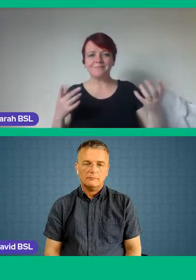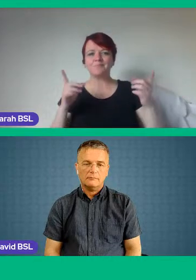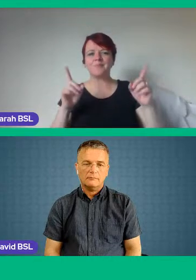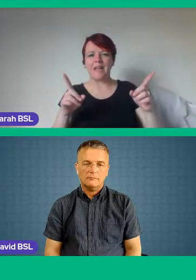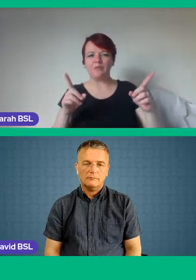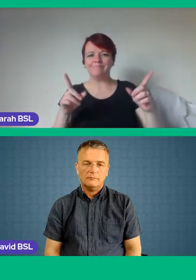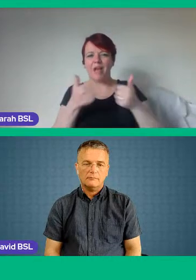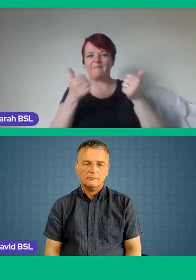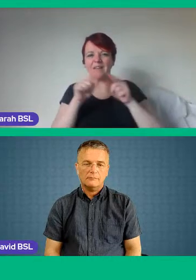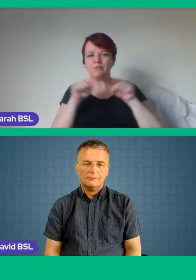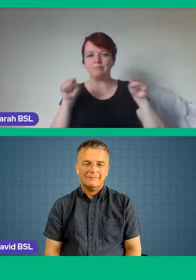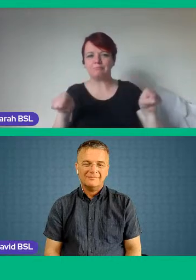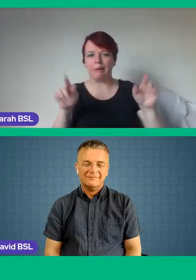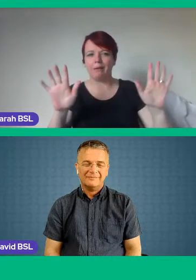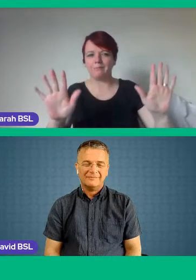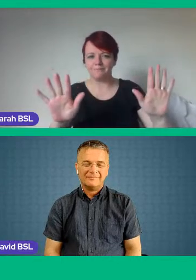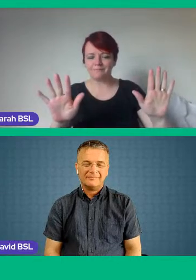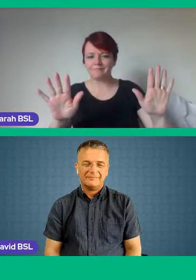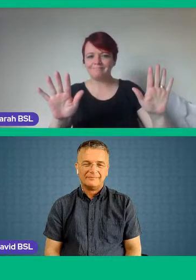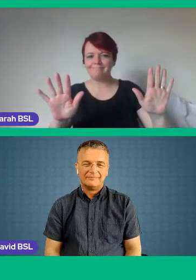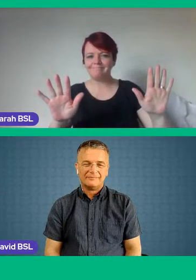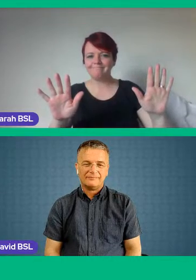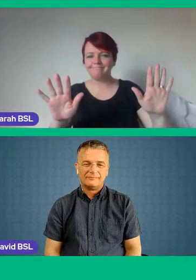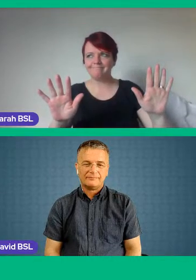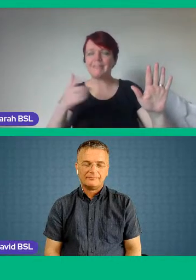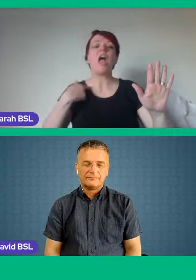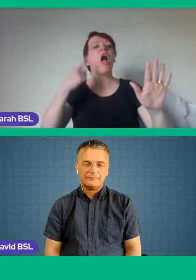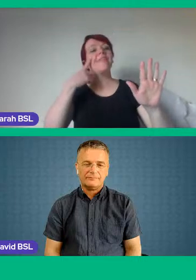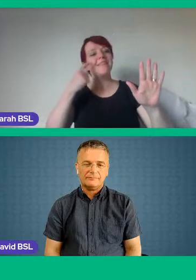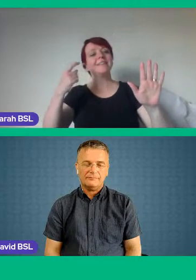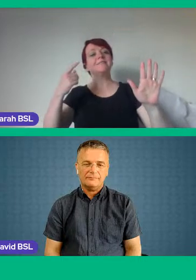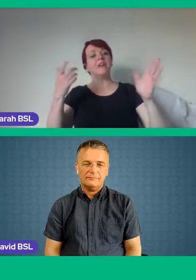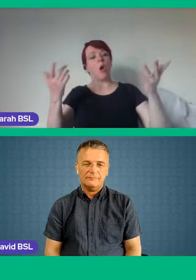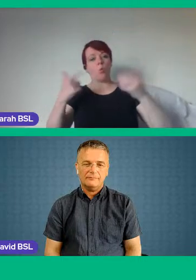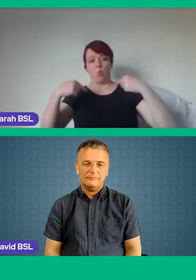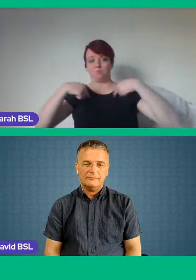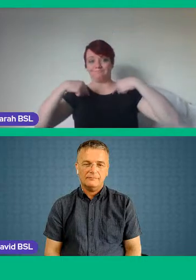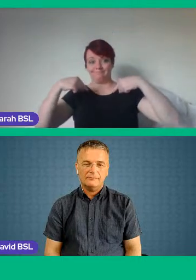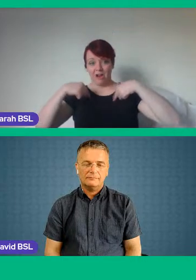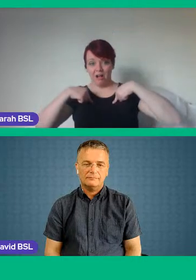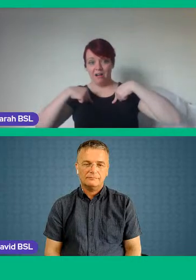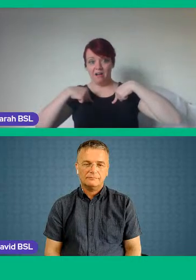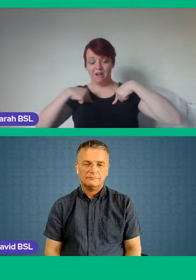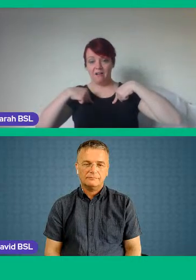I think . I will finish that sentence first . I think that is where we as a...